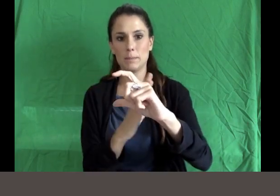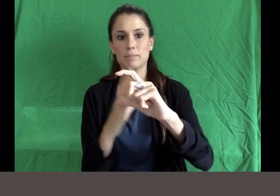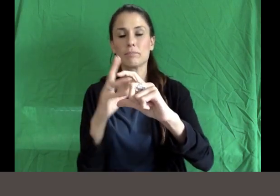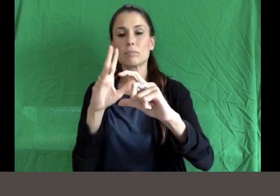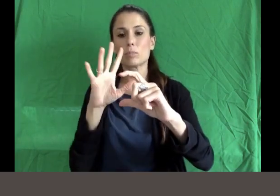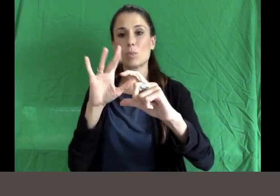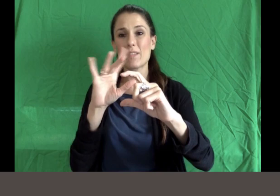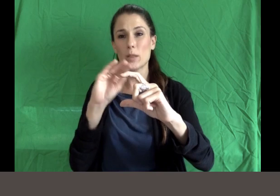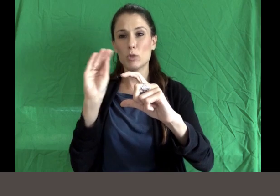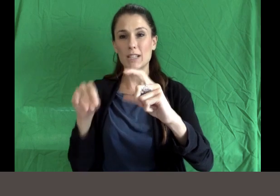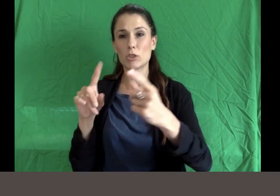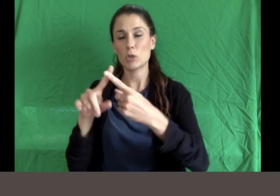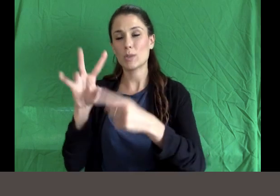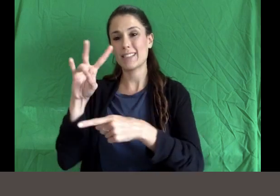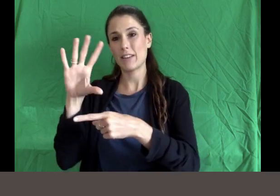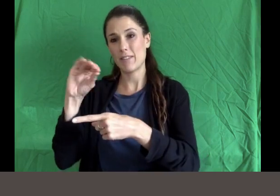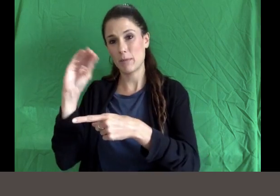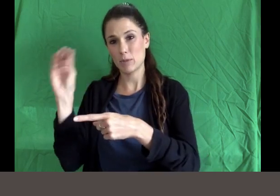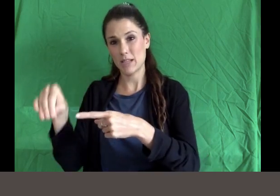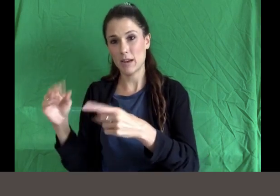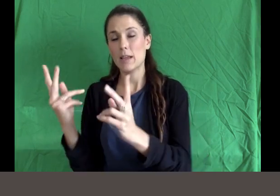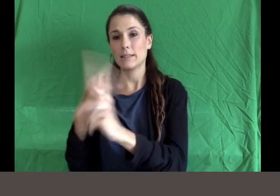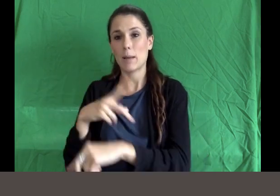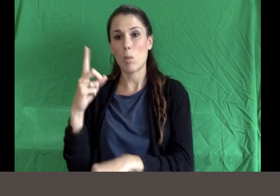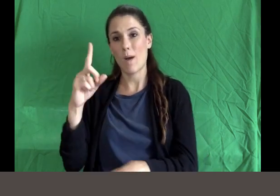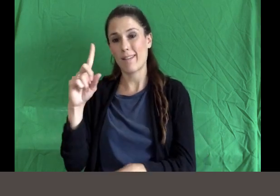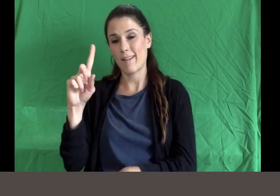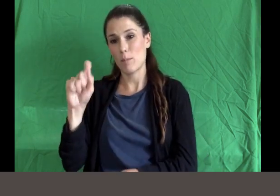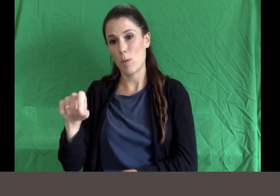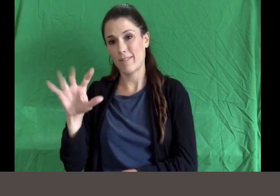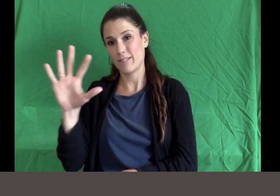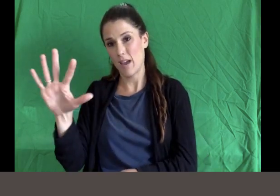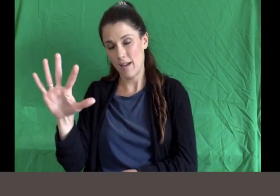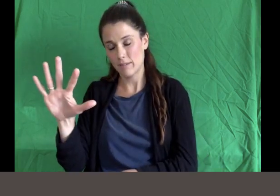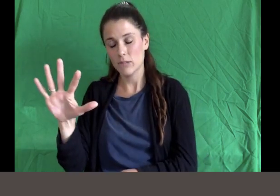median to represent your whisker and then if you do have a point that falls beyond the whisker